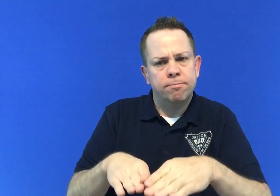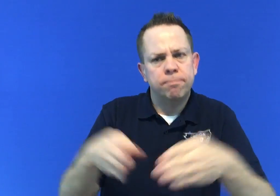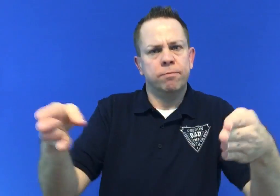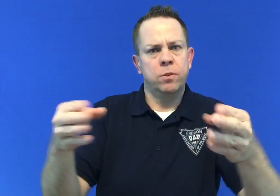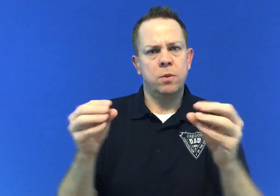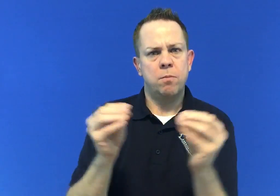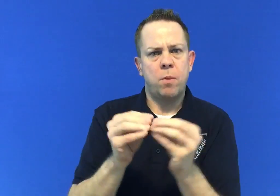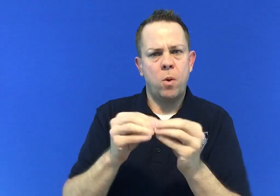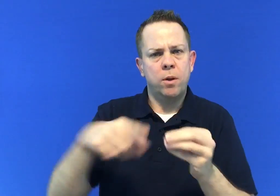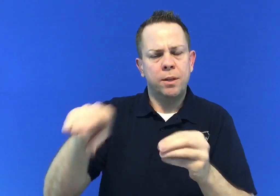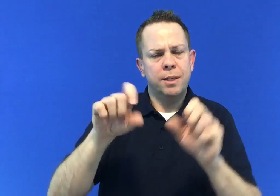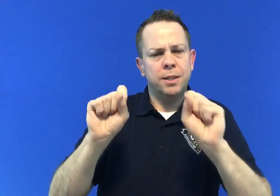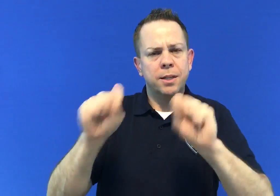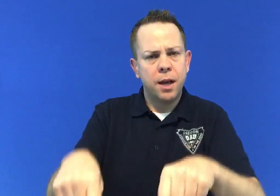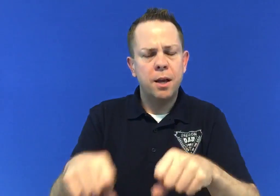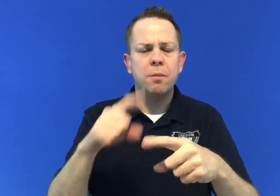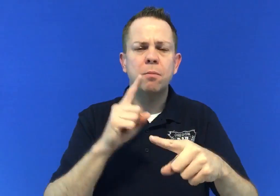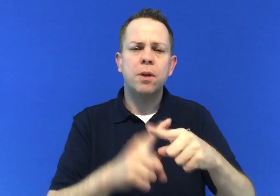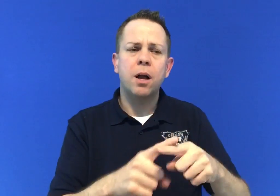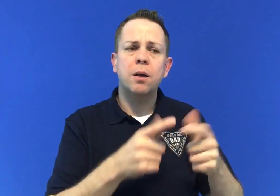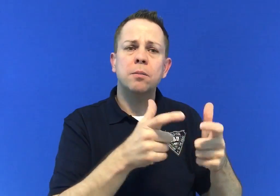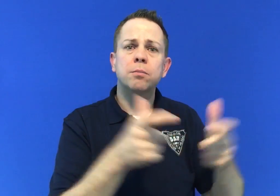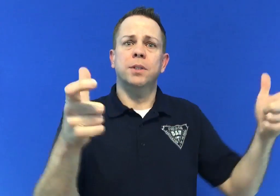They want to allow programs to test